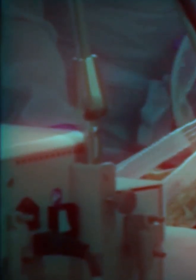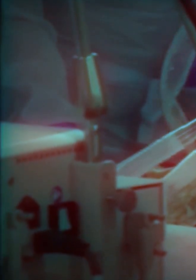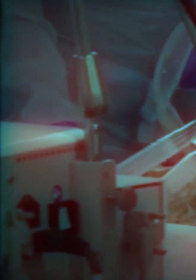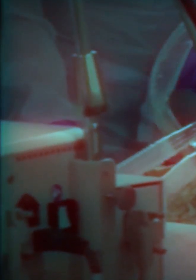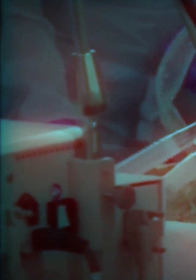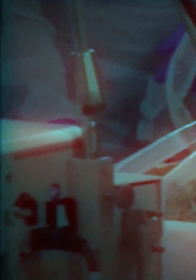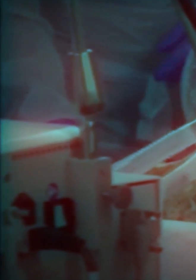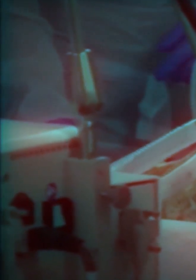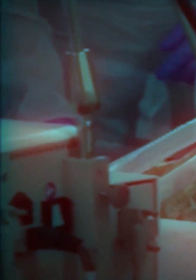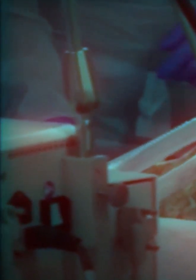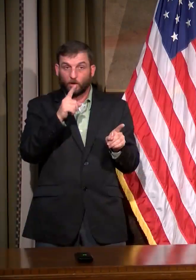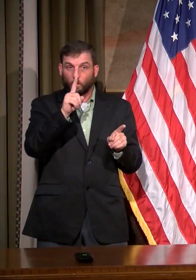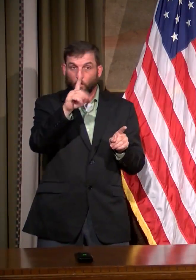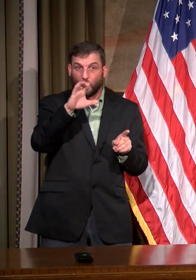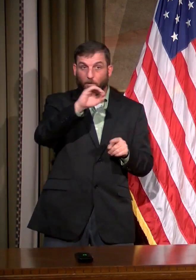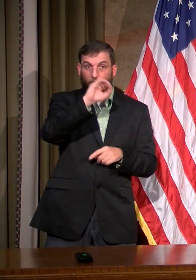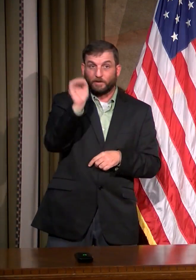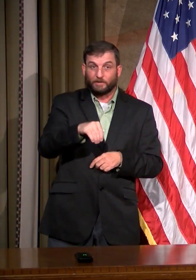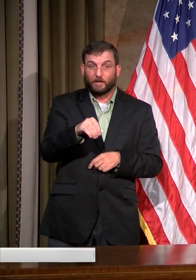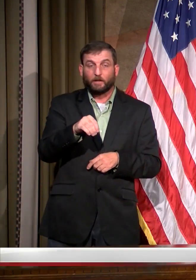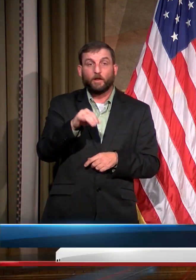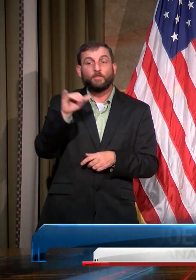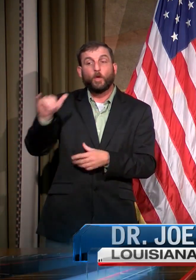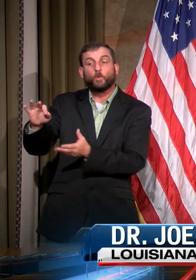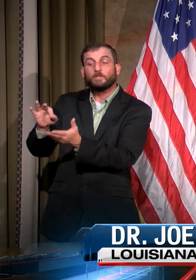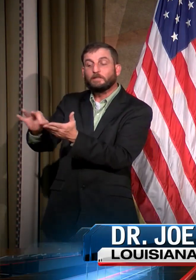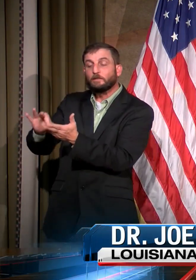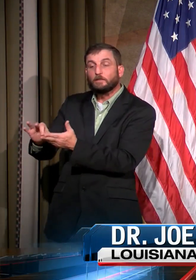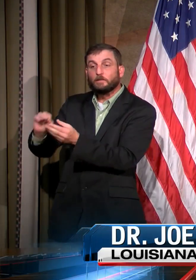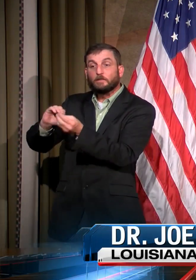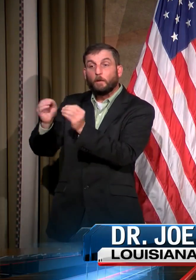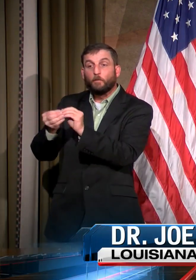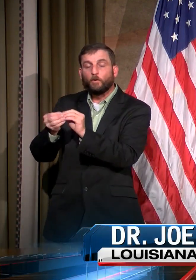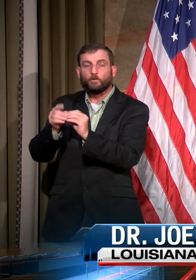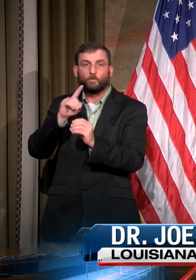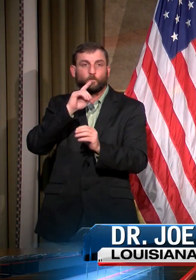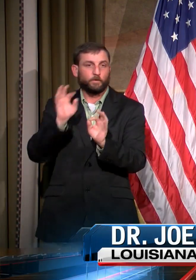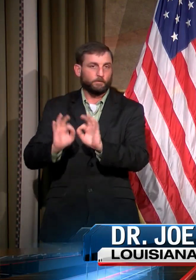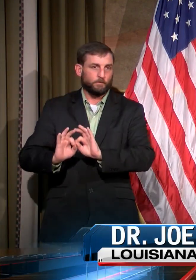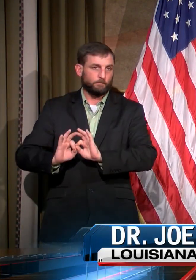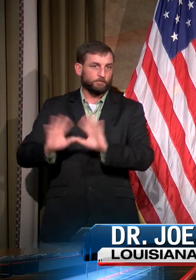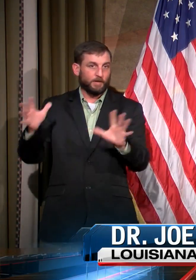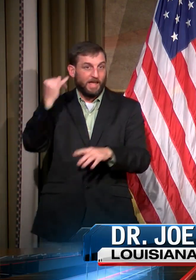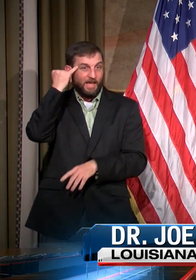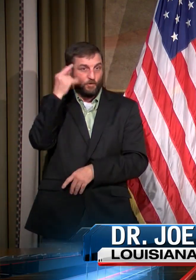thing when it's you or your family member that gets it. That's what's so hard about this. Covid is almost like a game of chance. If you get it,